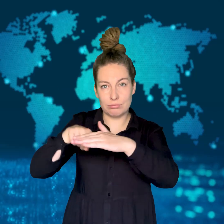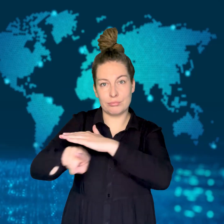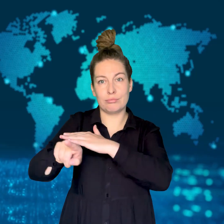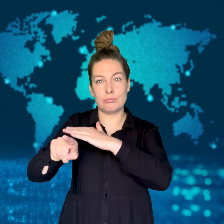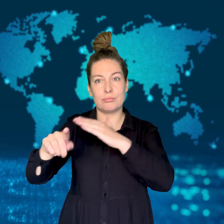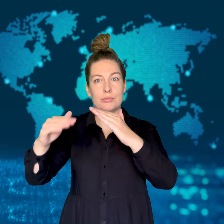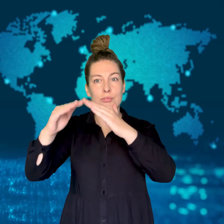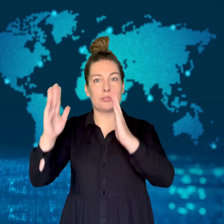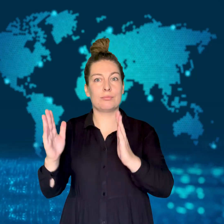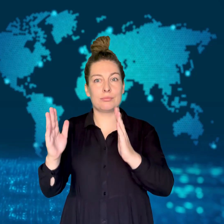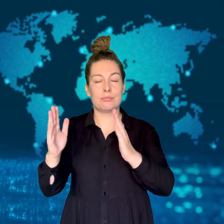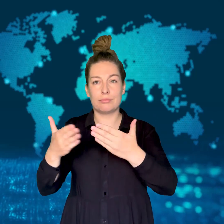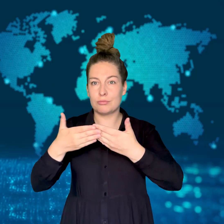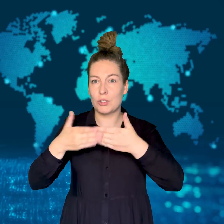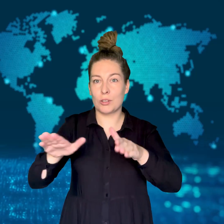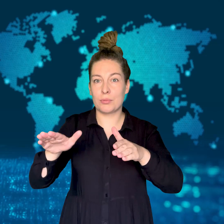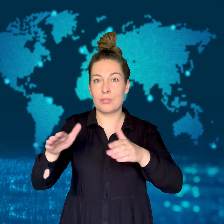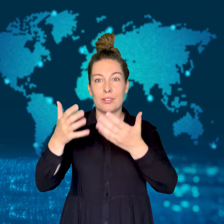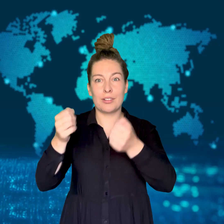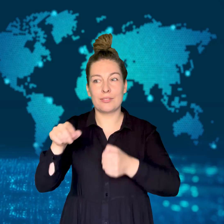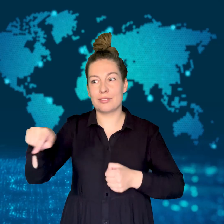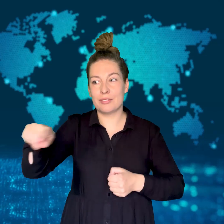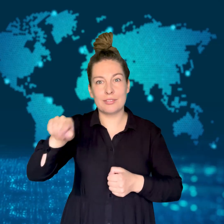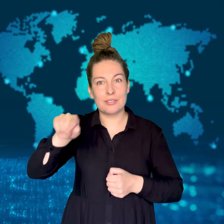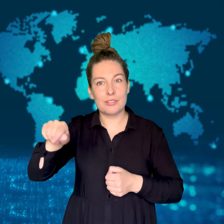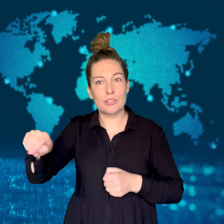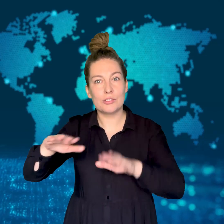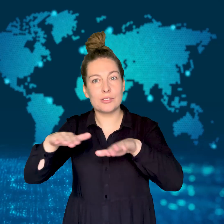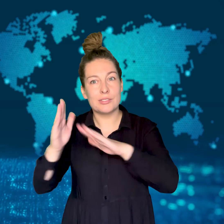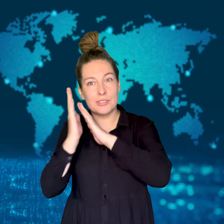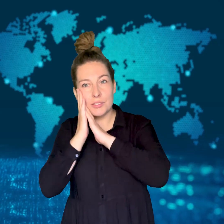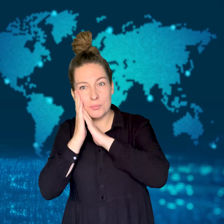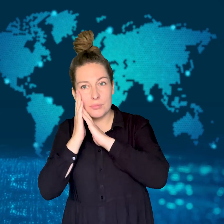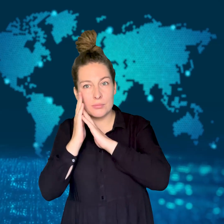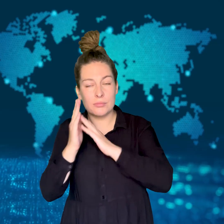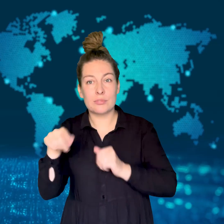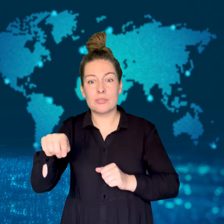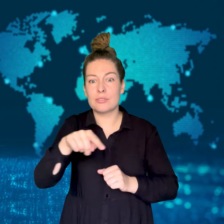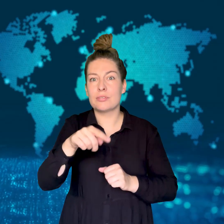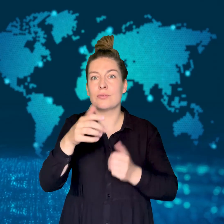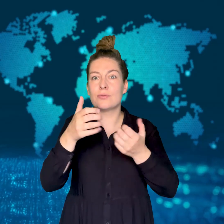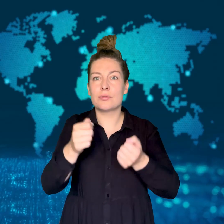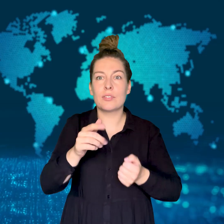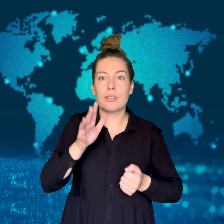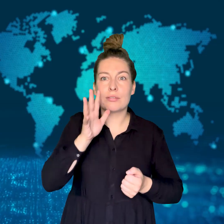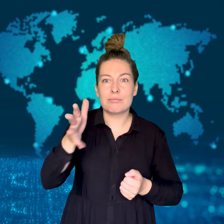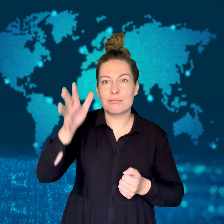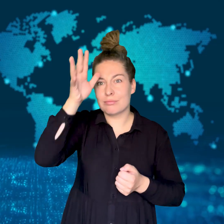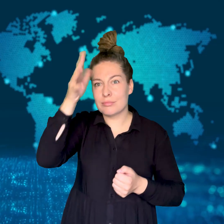Ghanaian police officers carried out the operation using